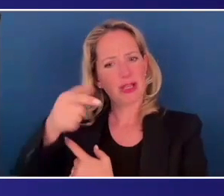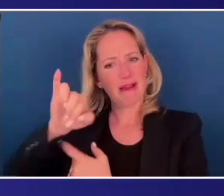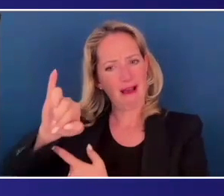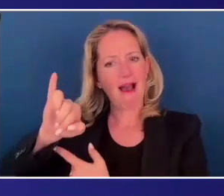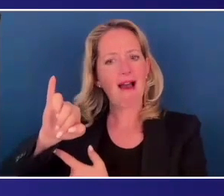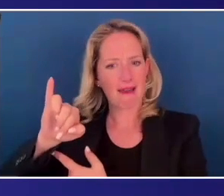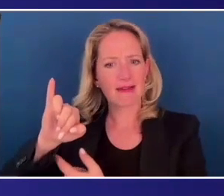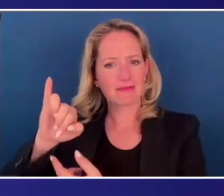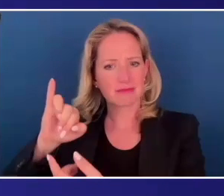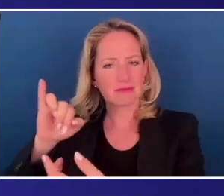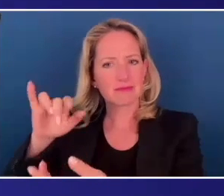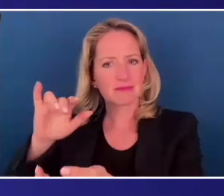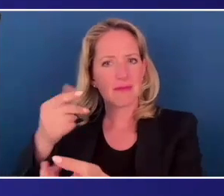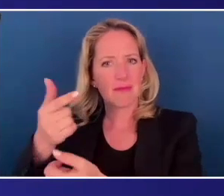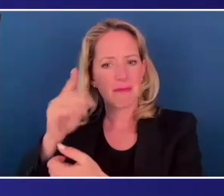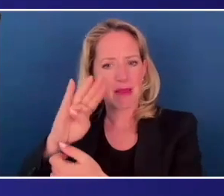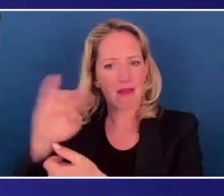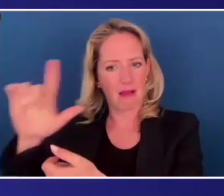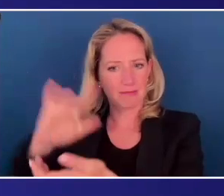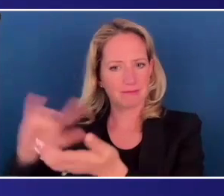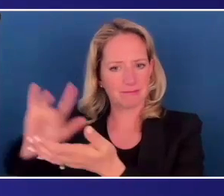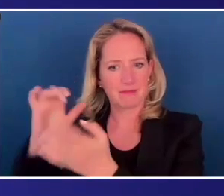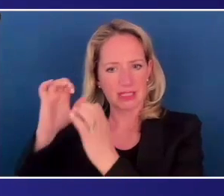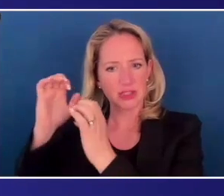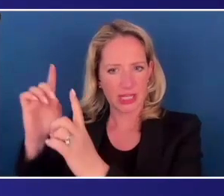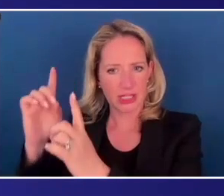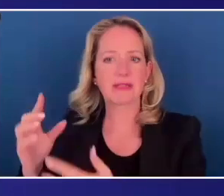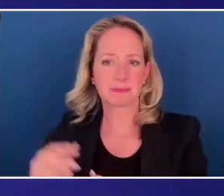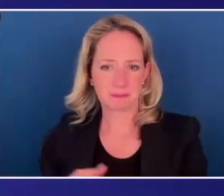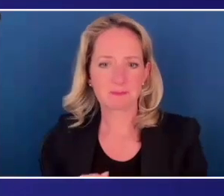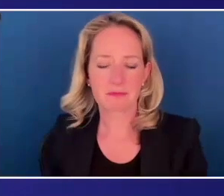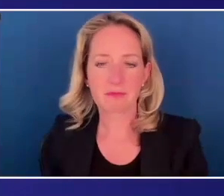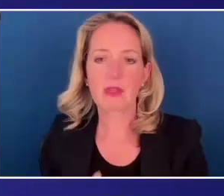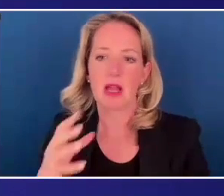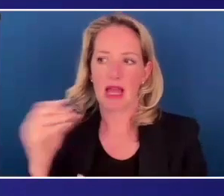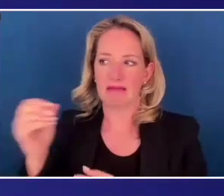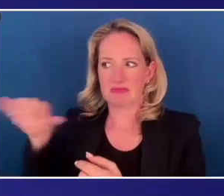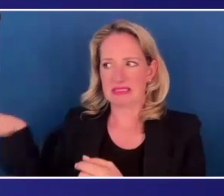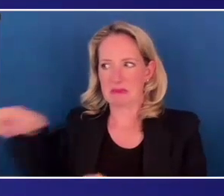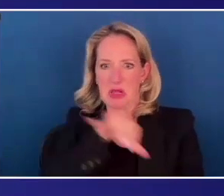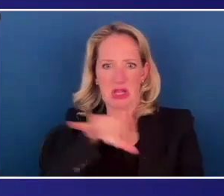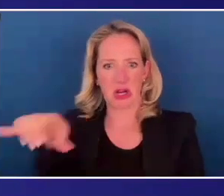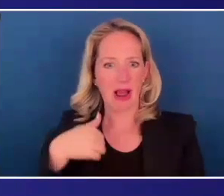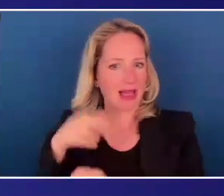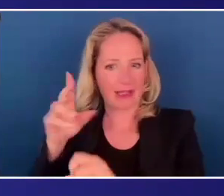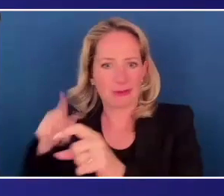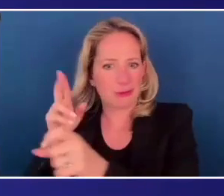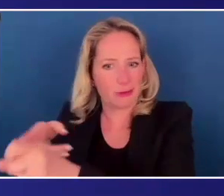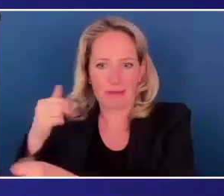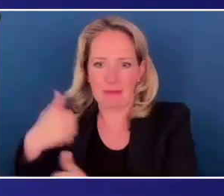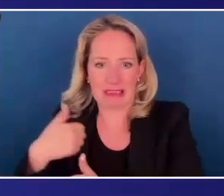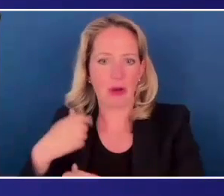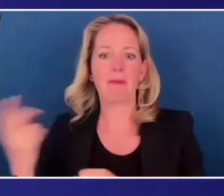Given the current teacher shortage. I hope you will. Continue this program and thank you so much for your time.